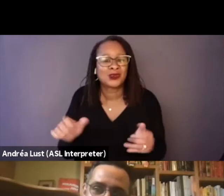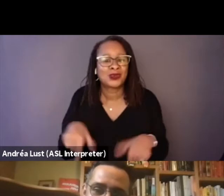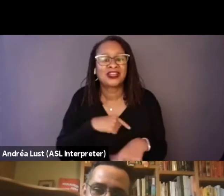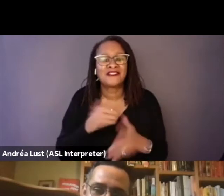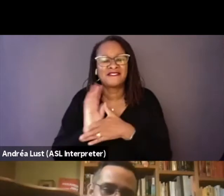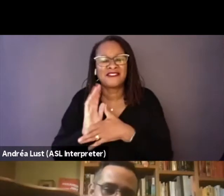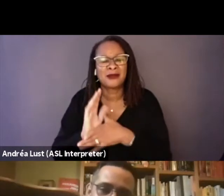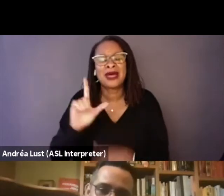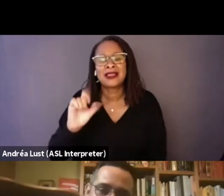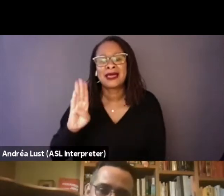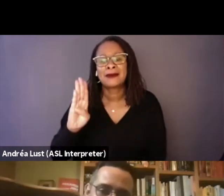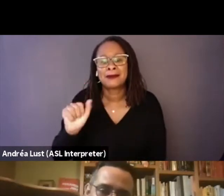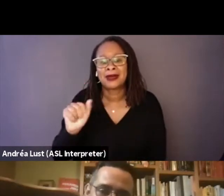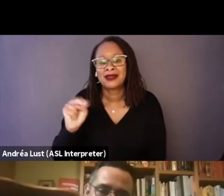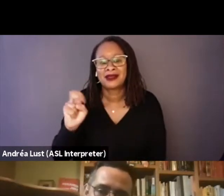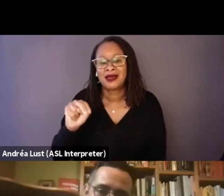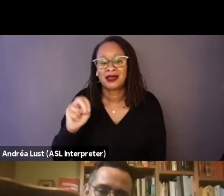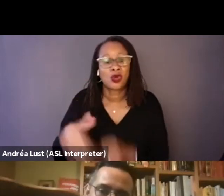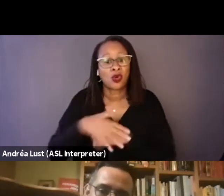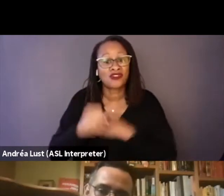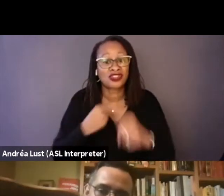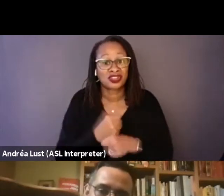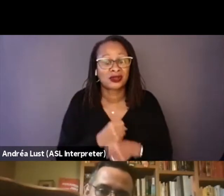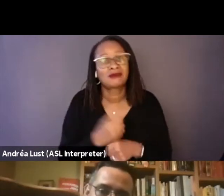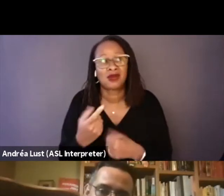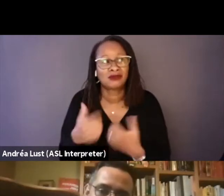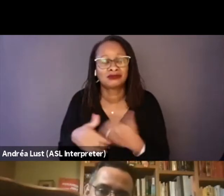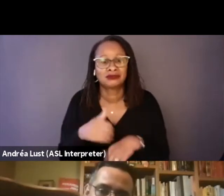Right, and the themes that you hit in there... My family is from Iraq